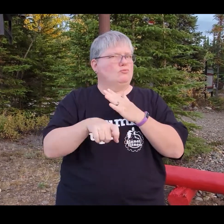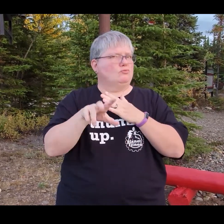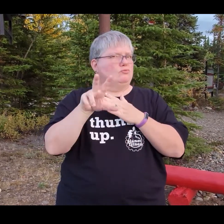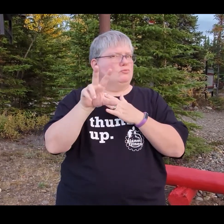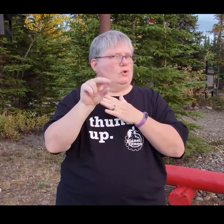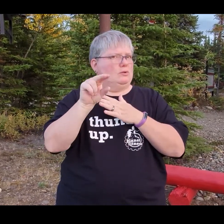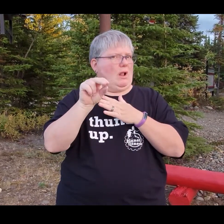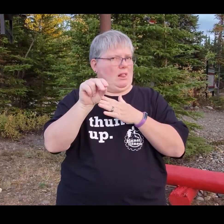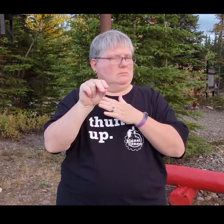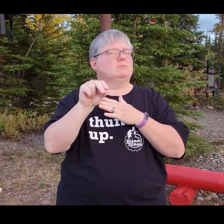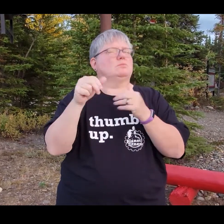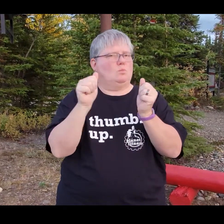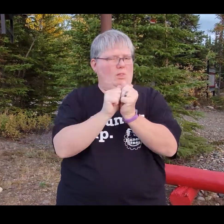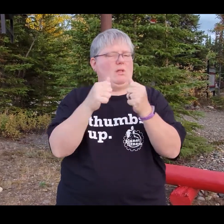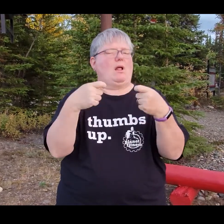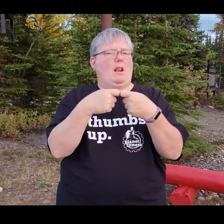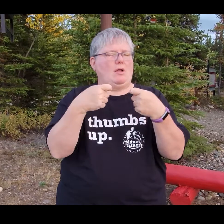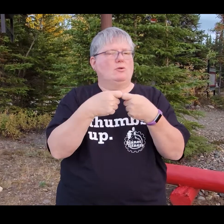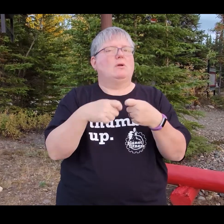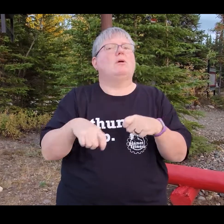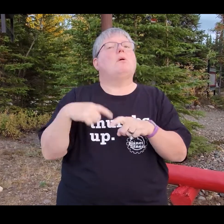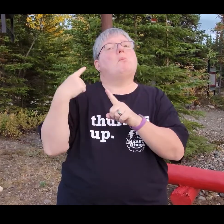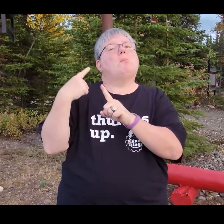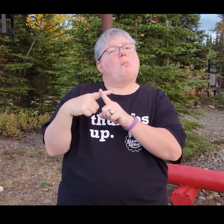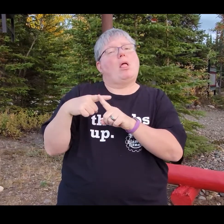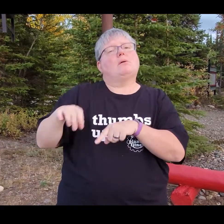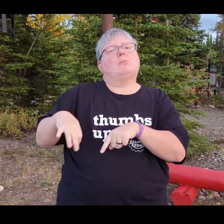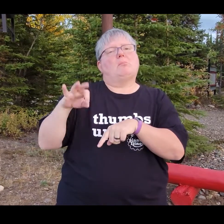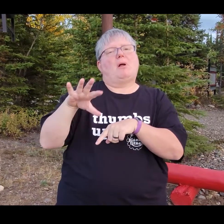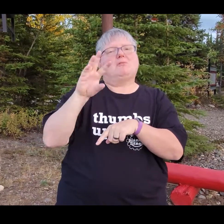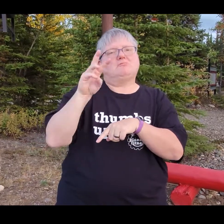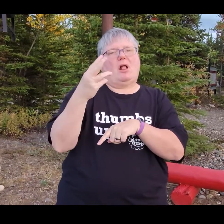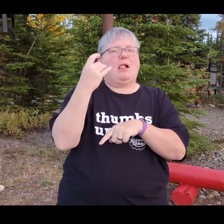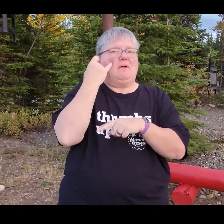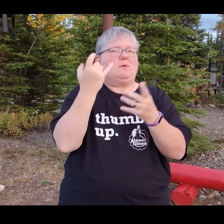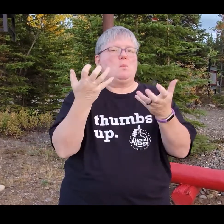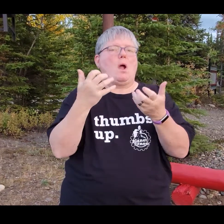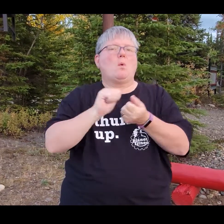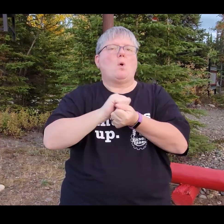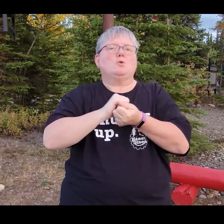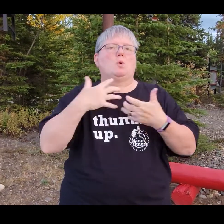It cost $30 with electricity, plus an extra $6 if you wanted to wash clothes.